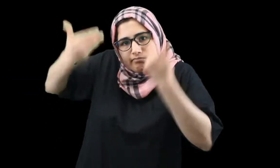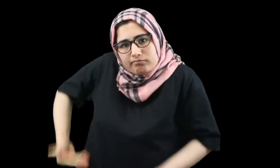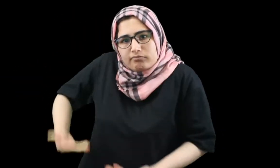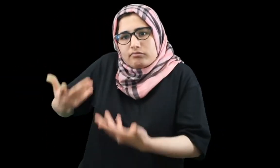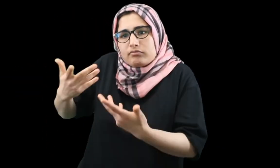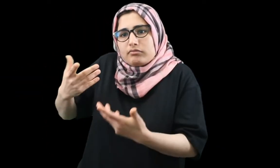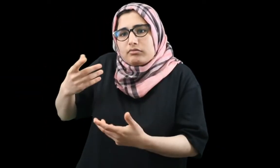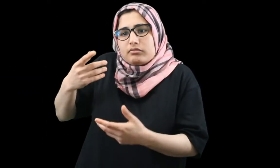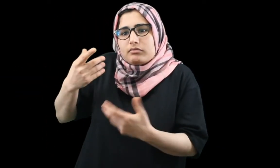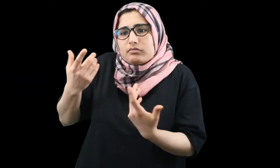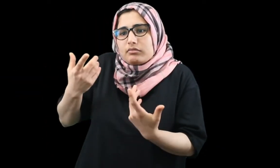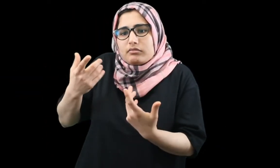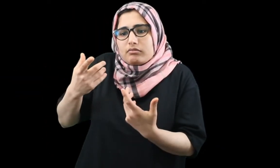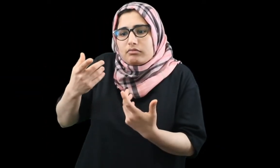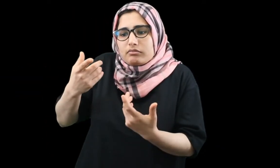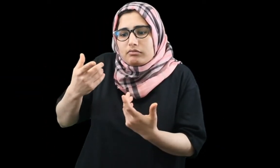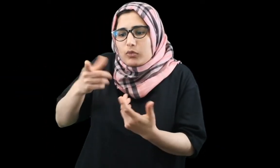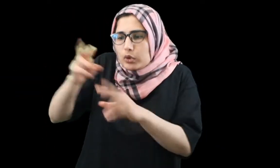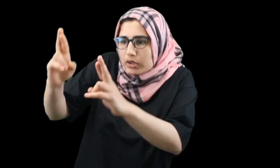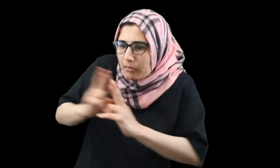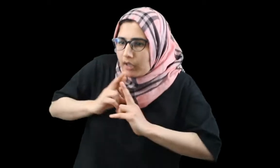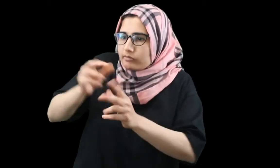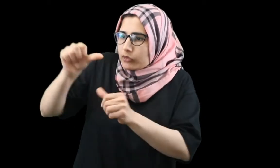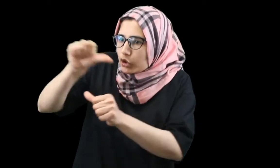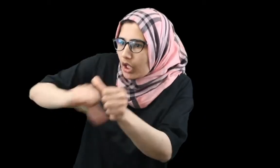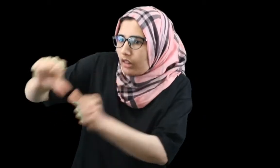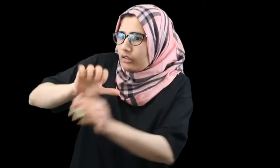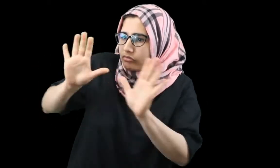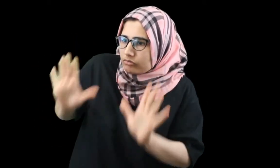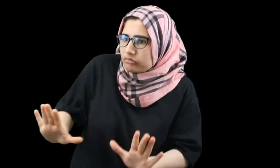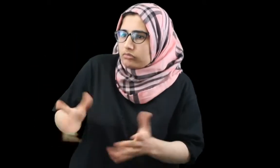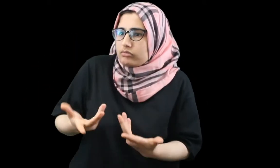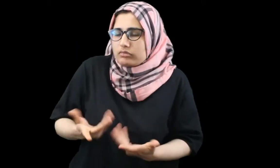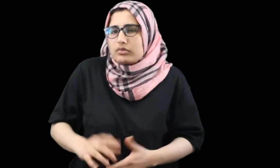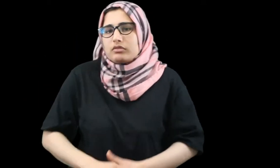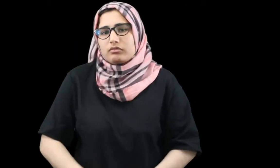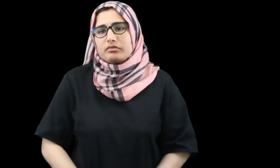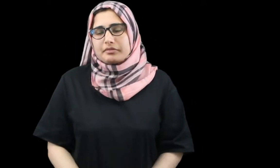For my parents to understand my rights for communication. To respect me and I will respect them.